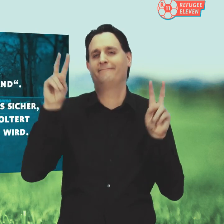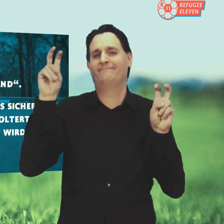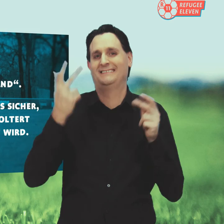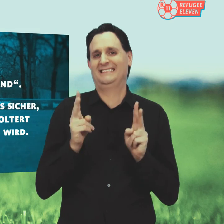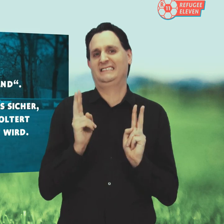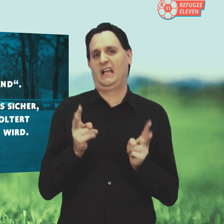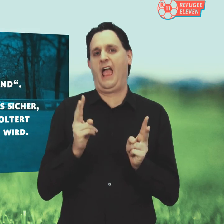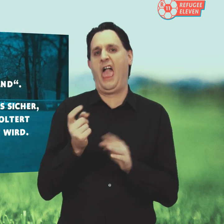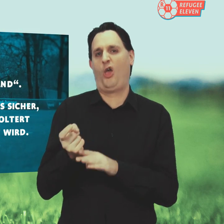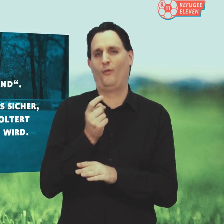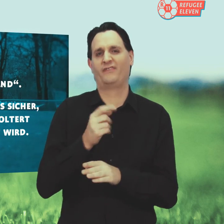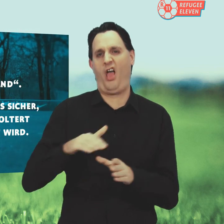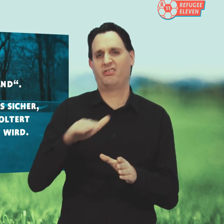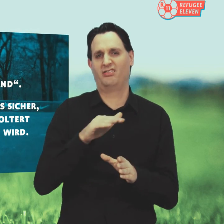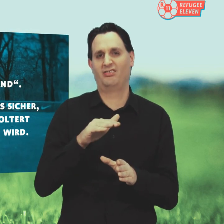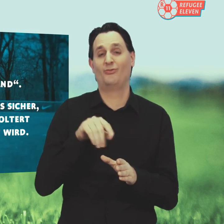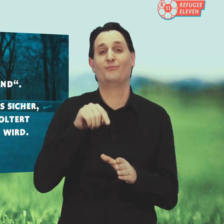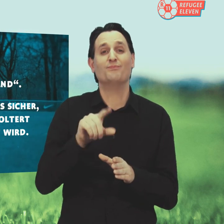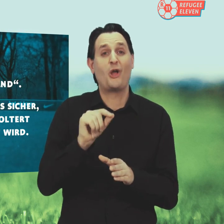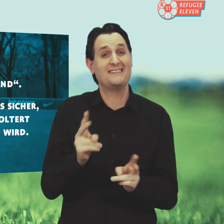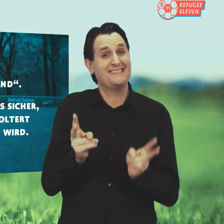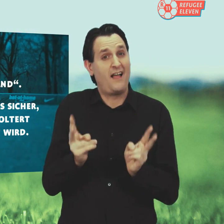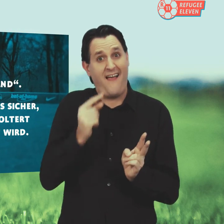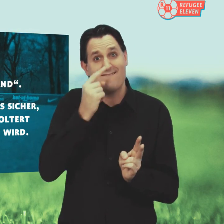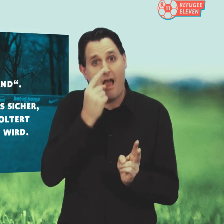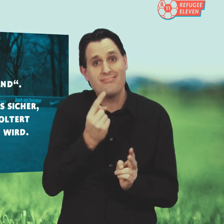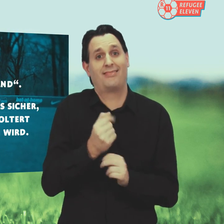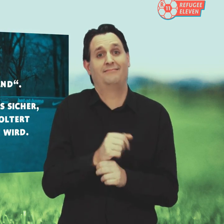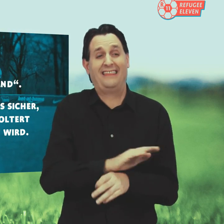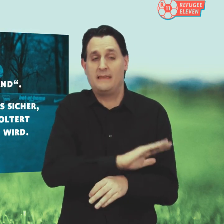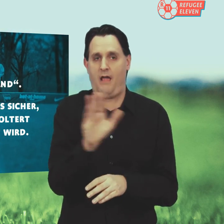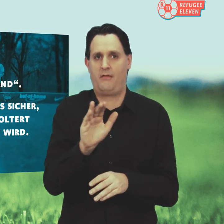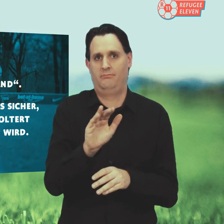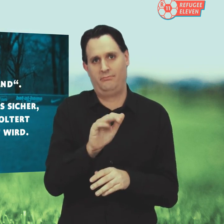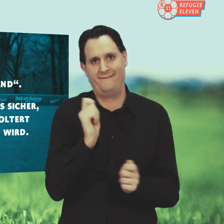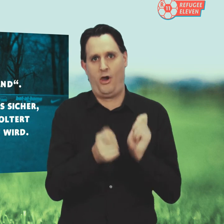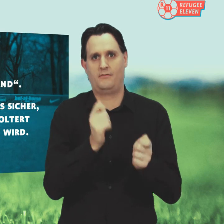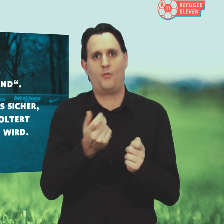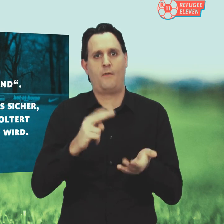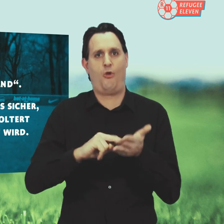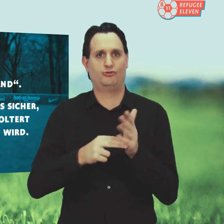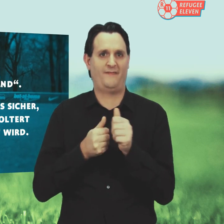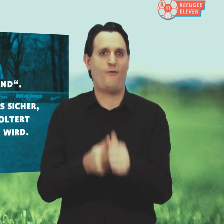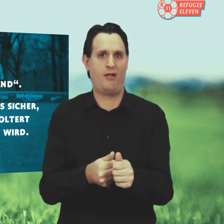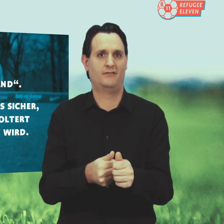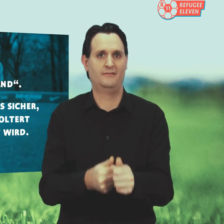GHANA COUNTS AS A "SAFE COUNTRY OF ORIGIN". A COUNTRY IS VIEWED AS SAFE IF NO ONE IS TORTURED OR SUBJECT TO POLITICAL PERSECUTION.